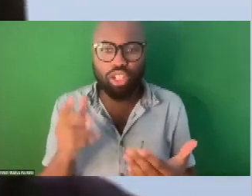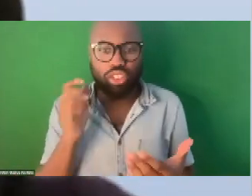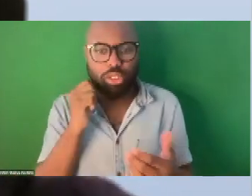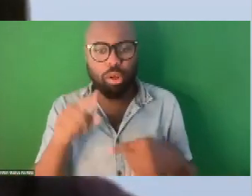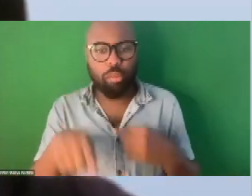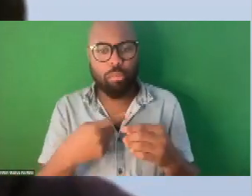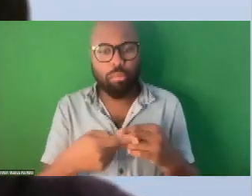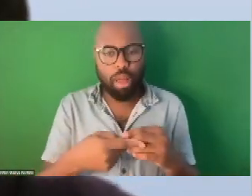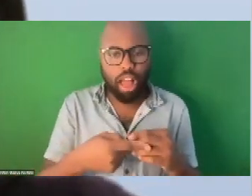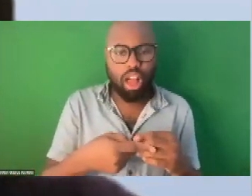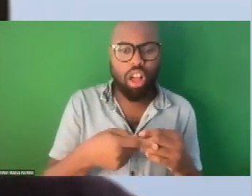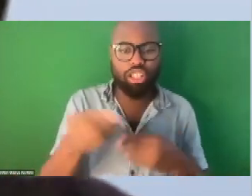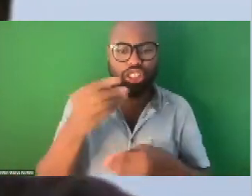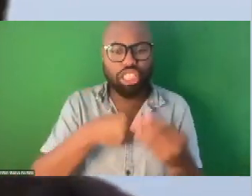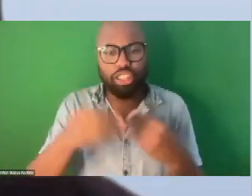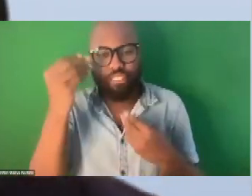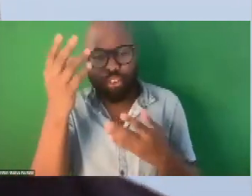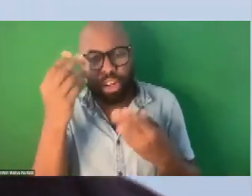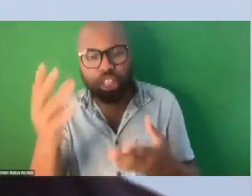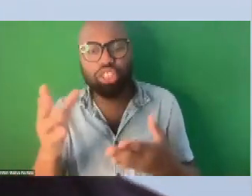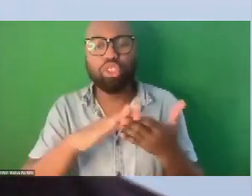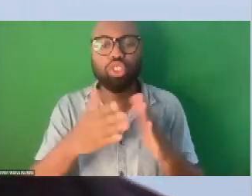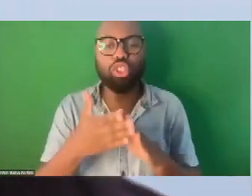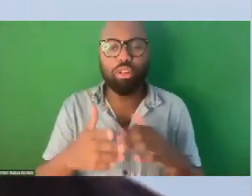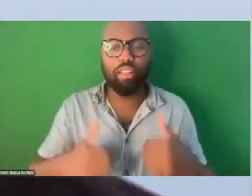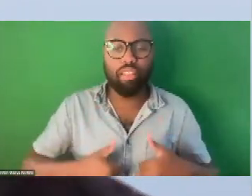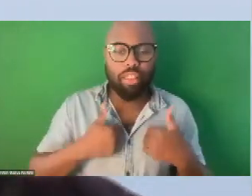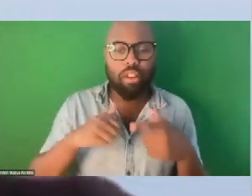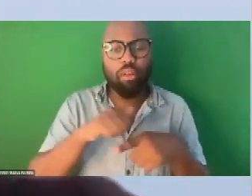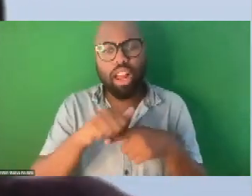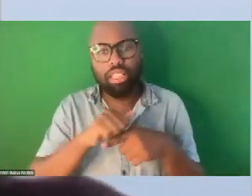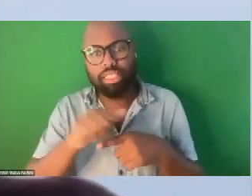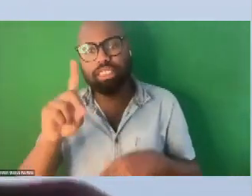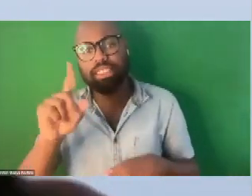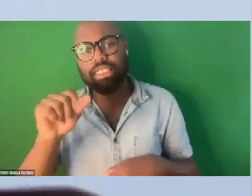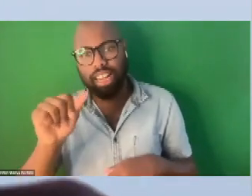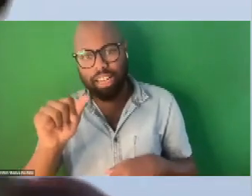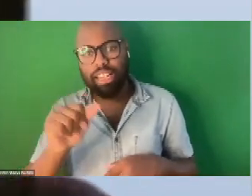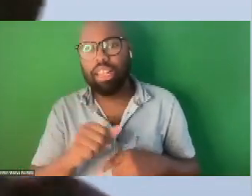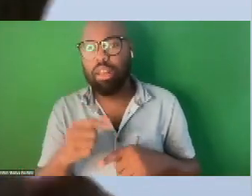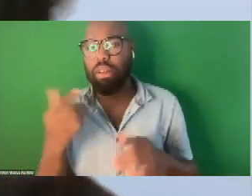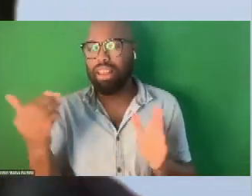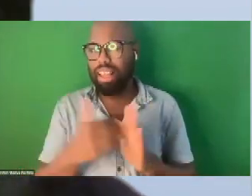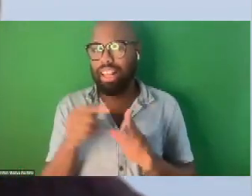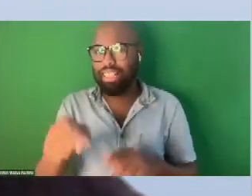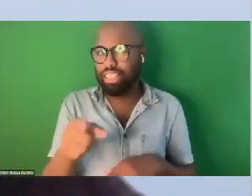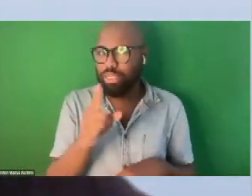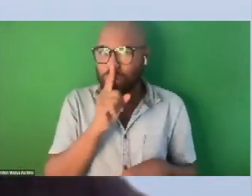Um, but again, this truth that no one except maybe the